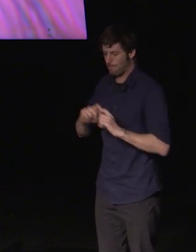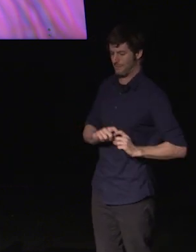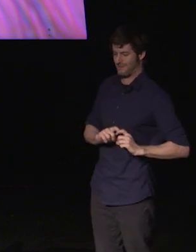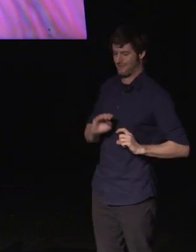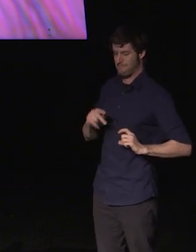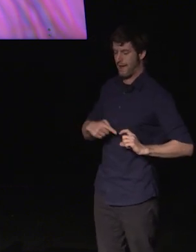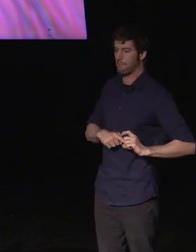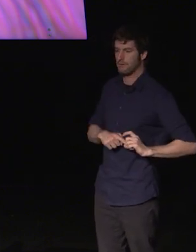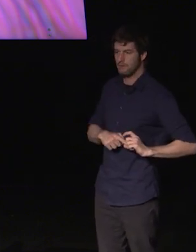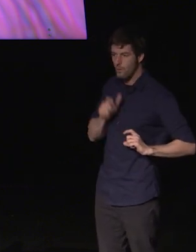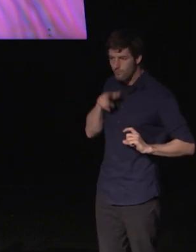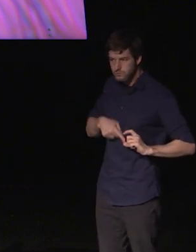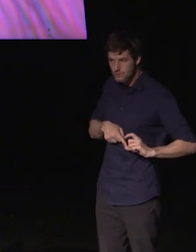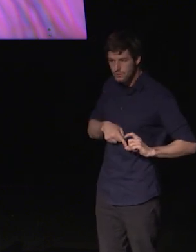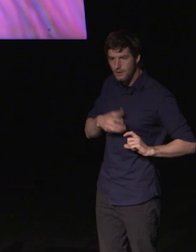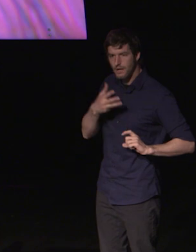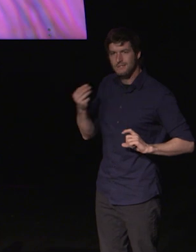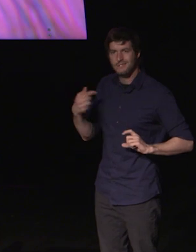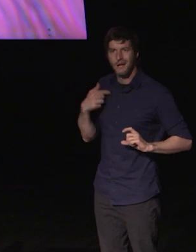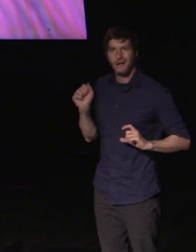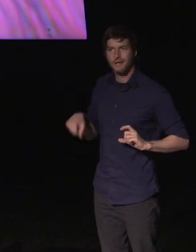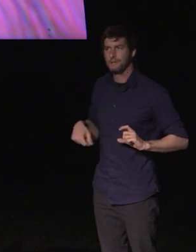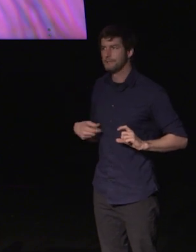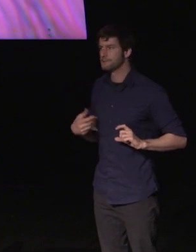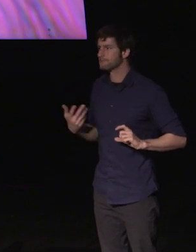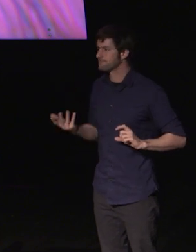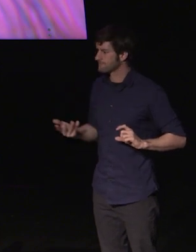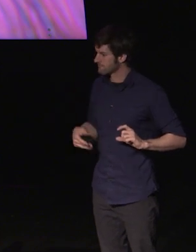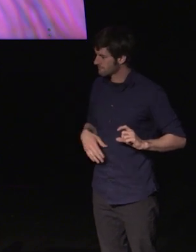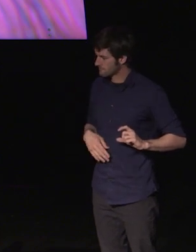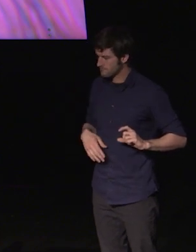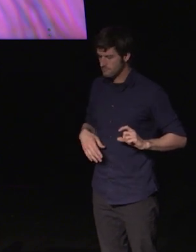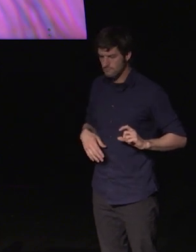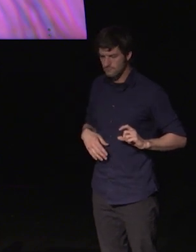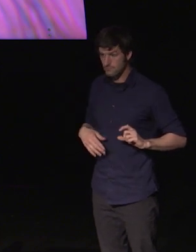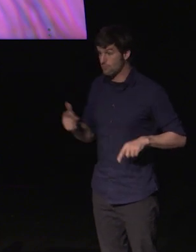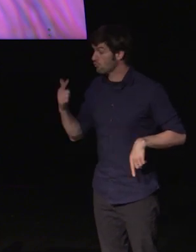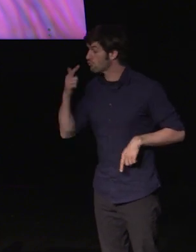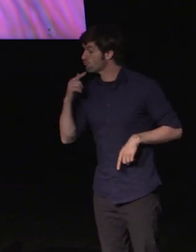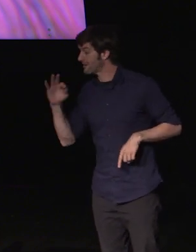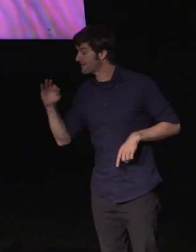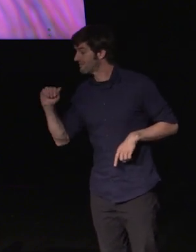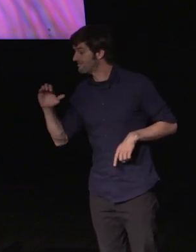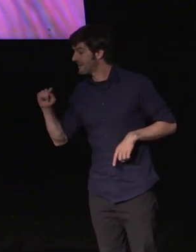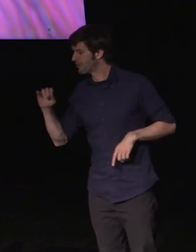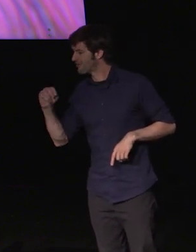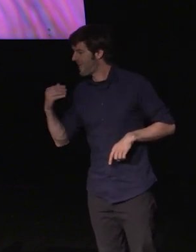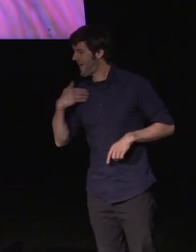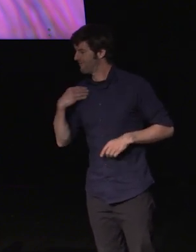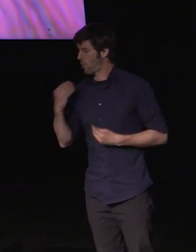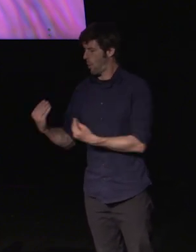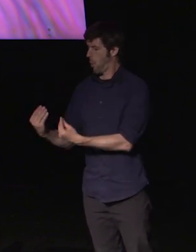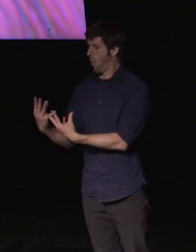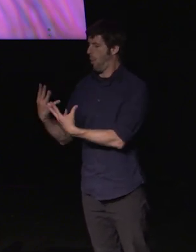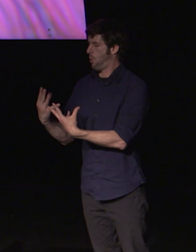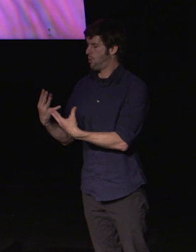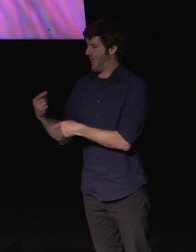and I am able to... Like, Red Faction got these glowy arrows right along on the road.